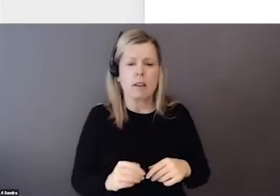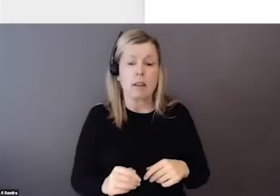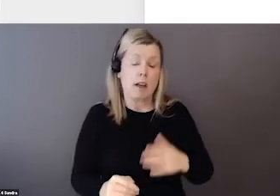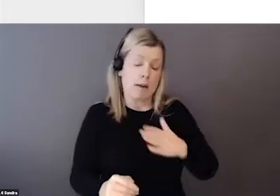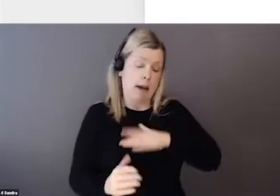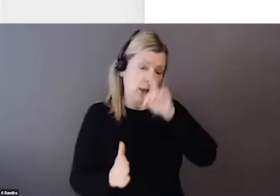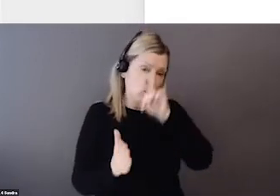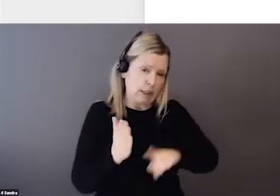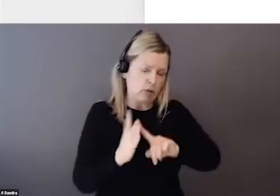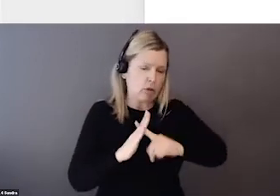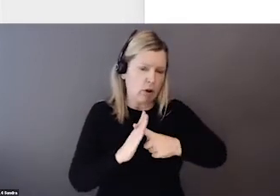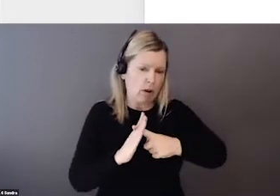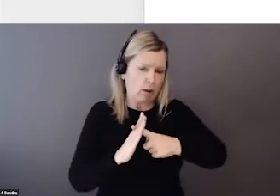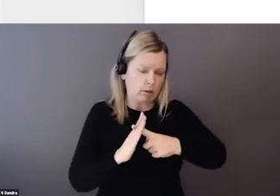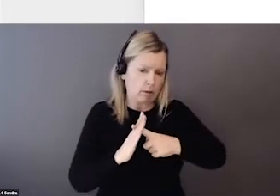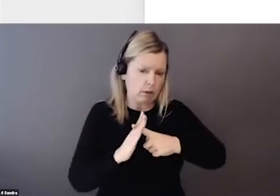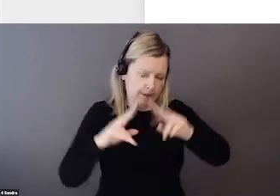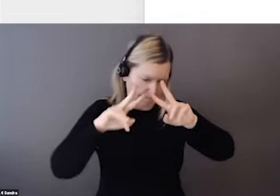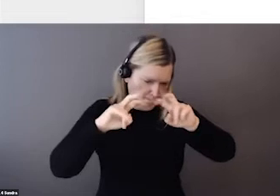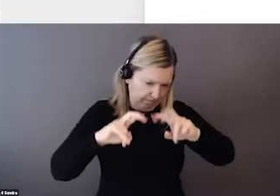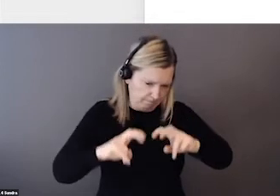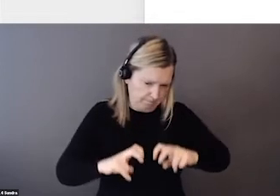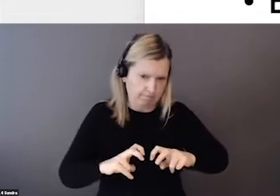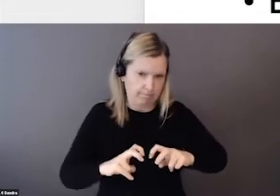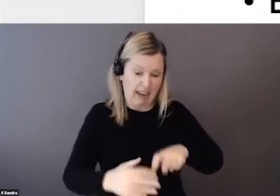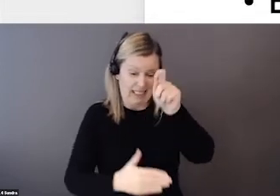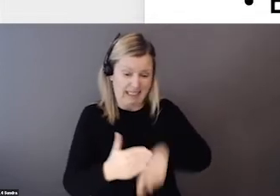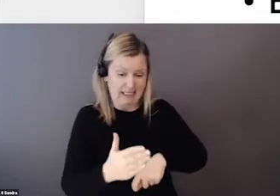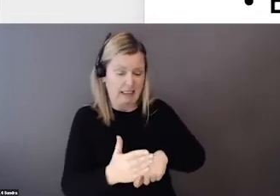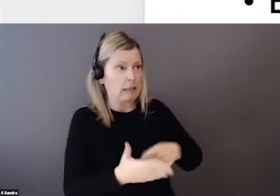that went into the grant application that we submitted, one of the things that we identified